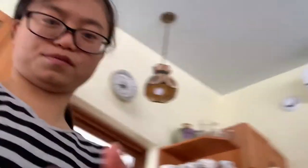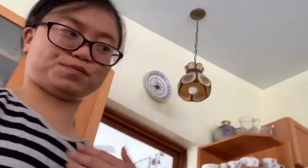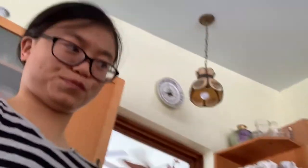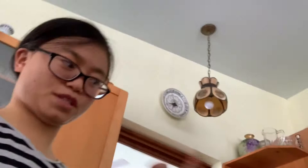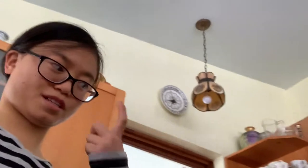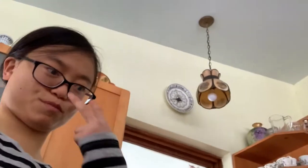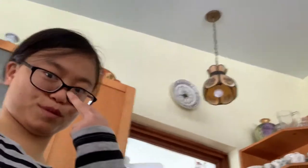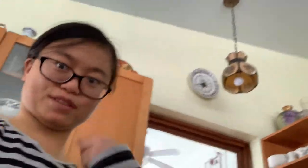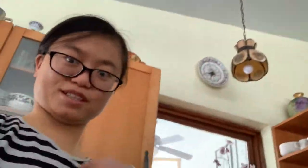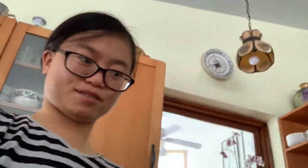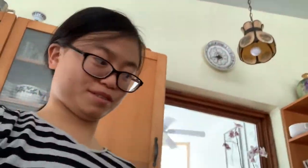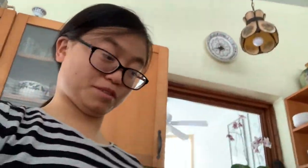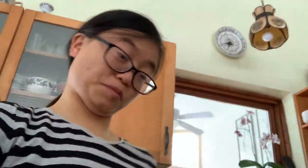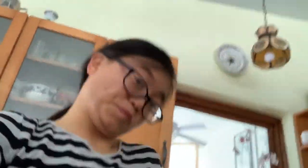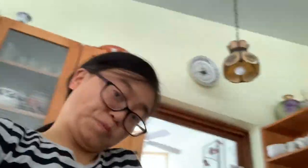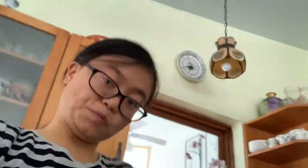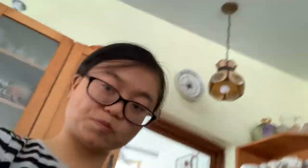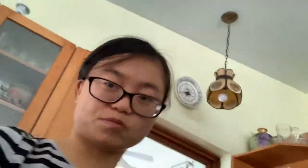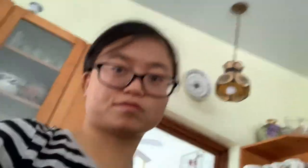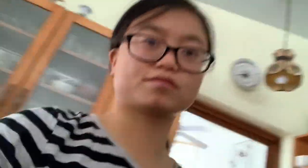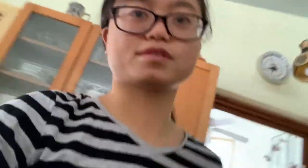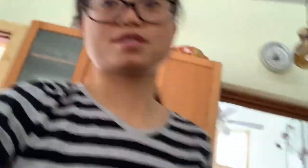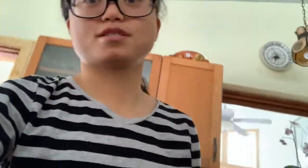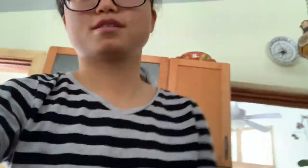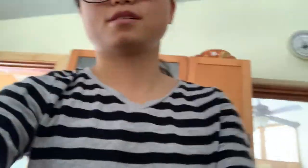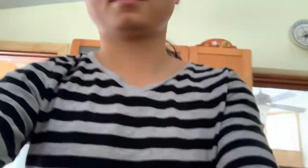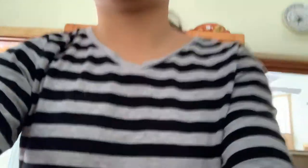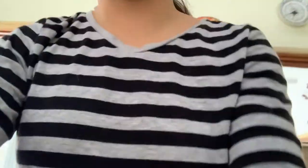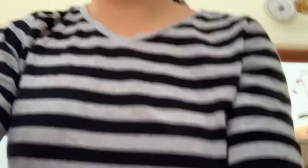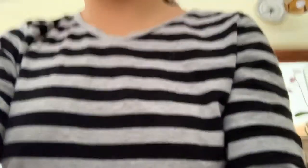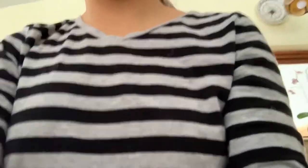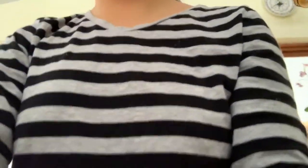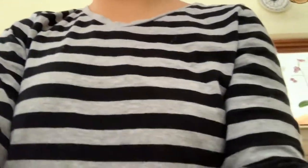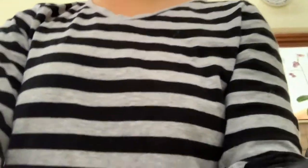My dog, Sarah was looking at me